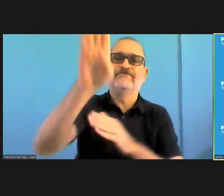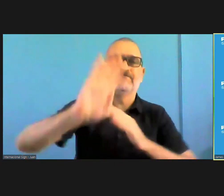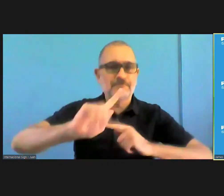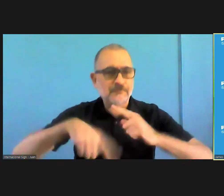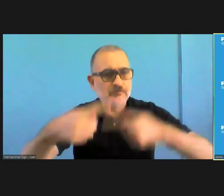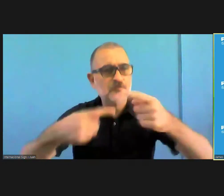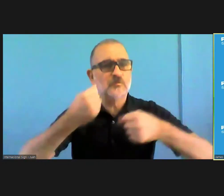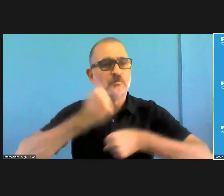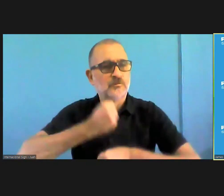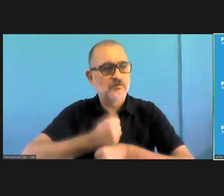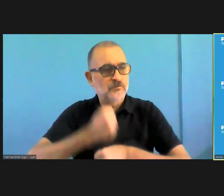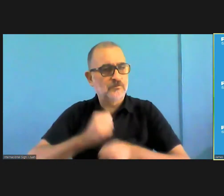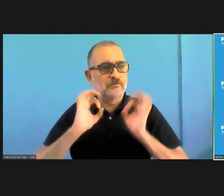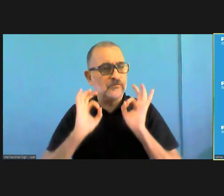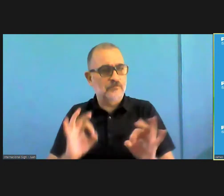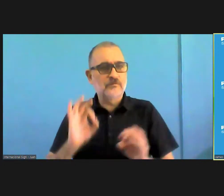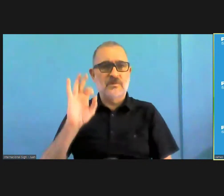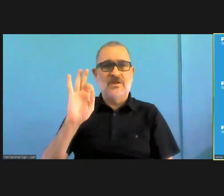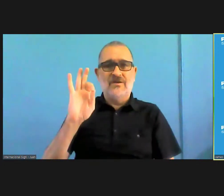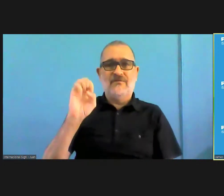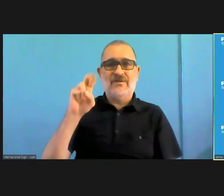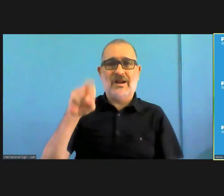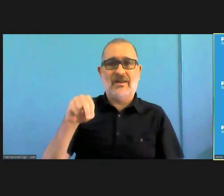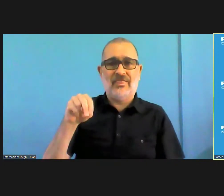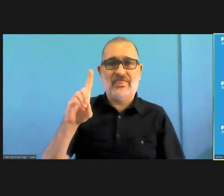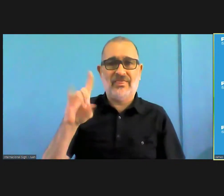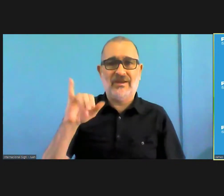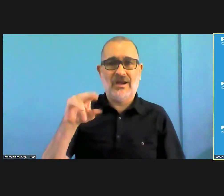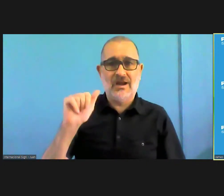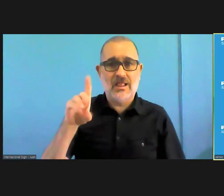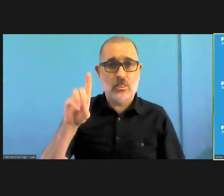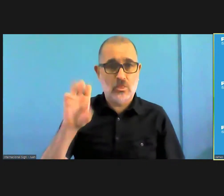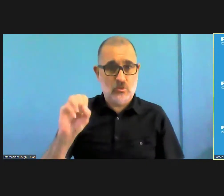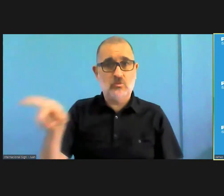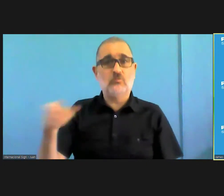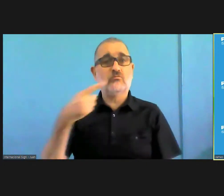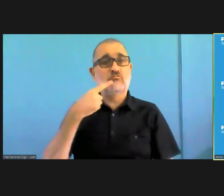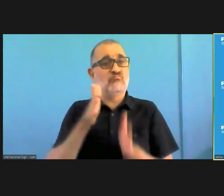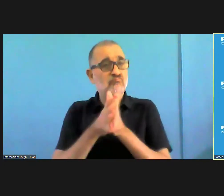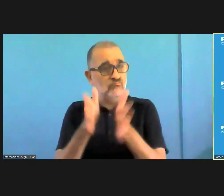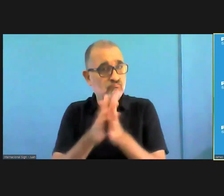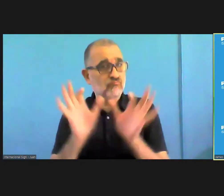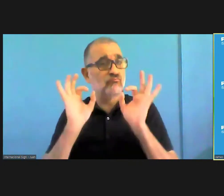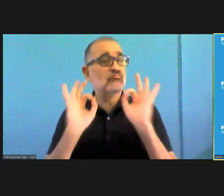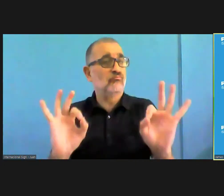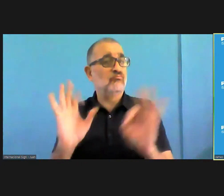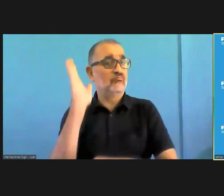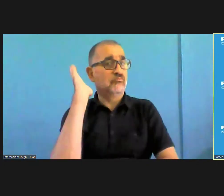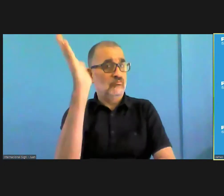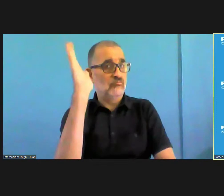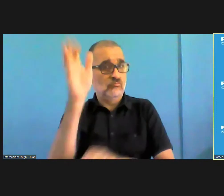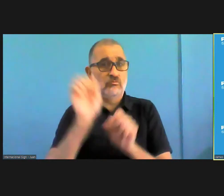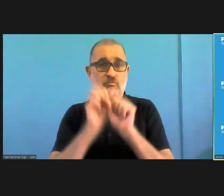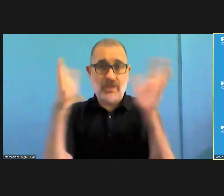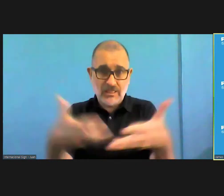. Rapidly expanding access to health, addressing those health inequities, but also environmental risk factors.